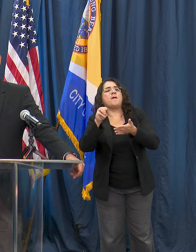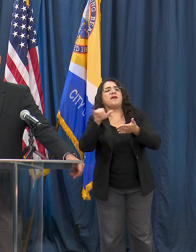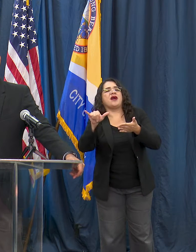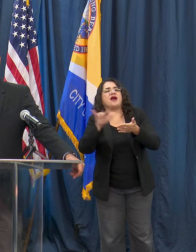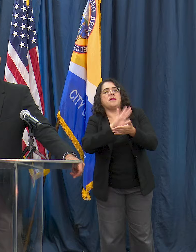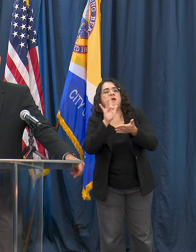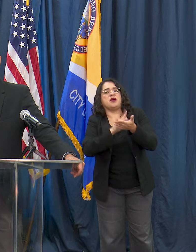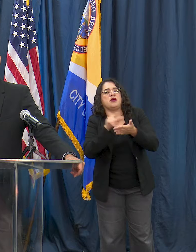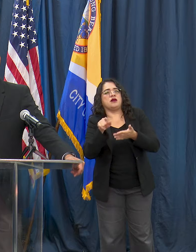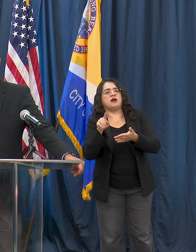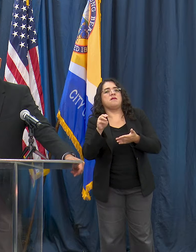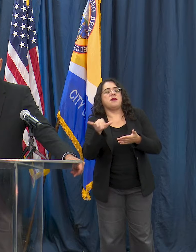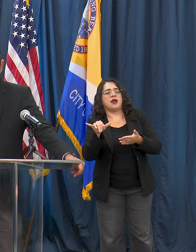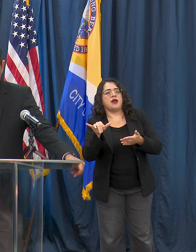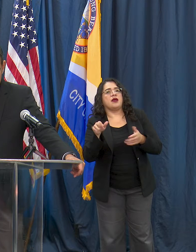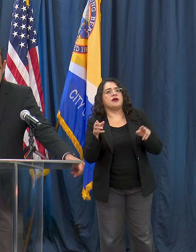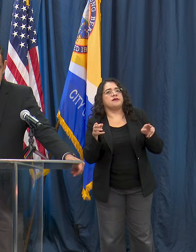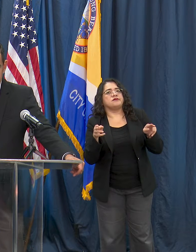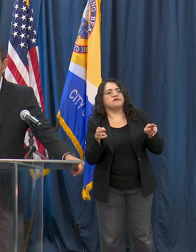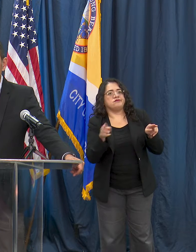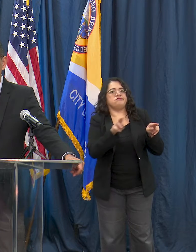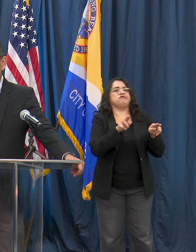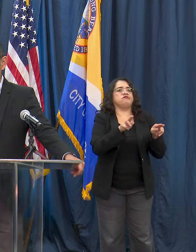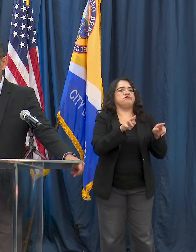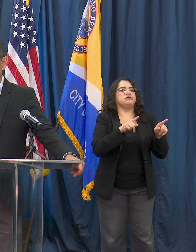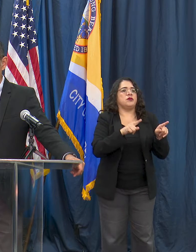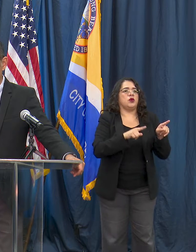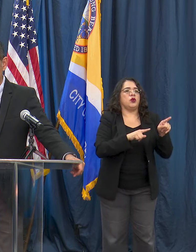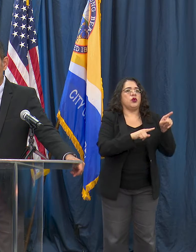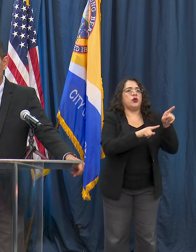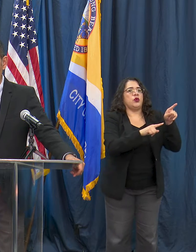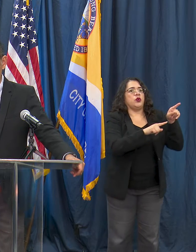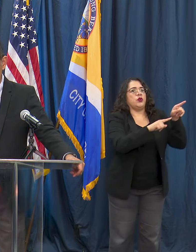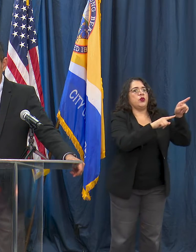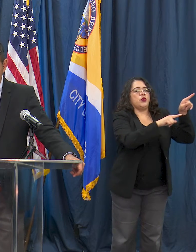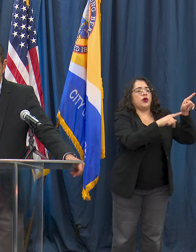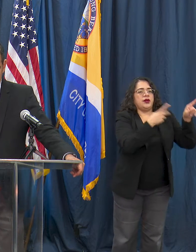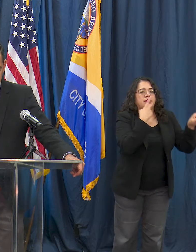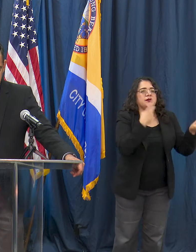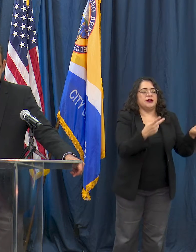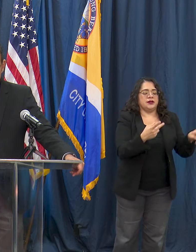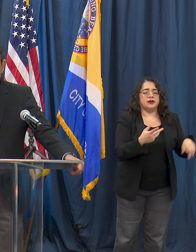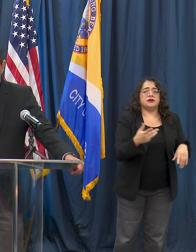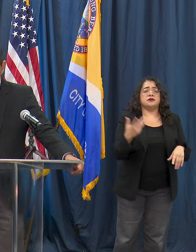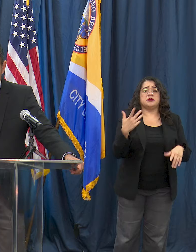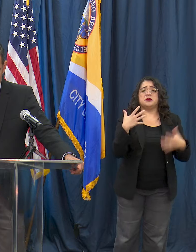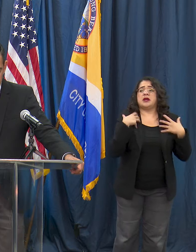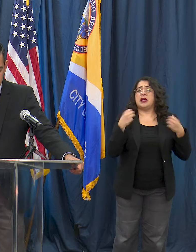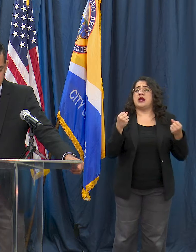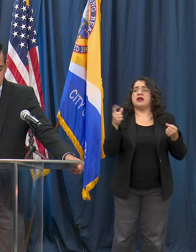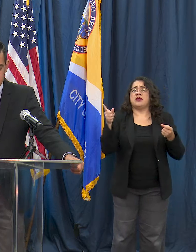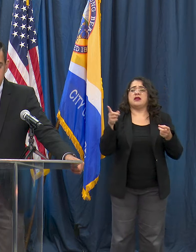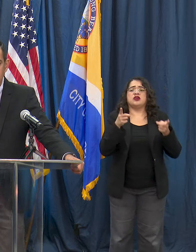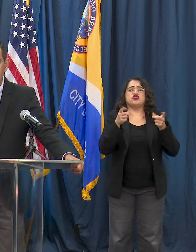a definite uptick. Now I will tell you, and our health director can explain this better than I can which she will in a minute,